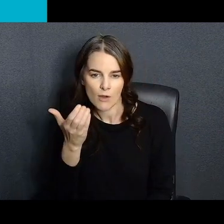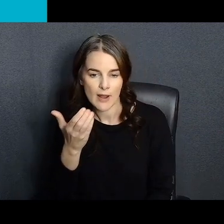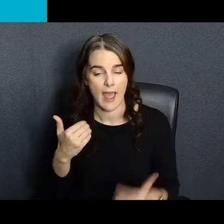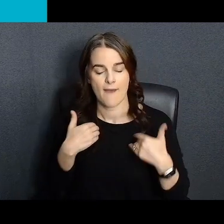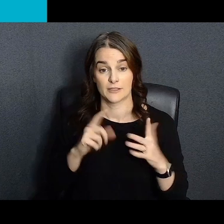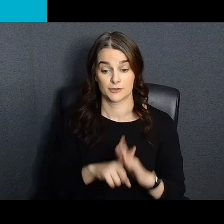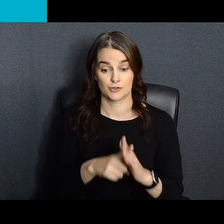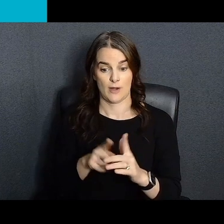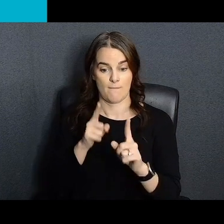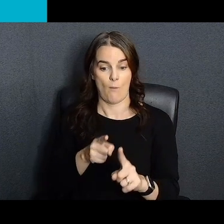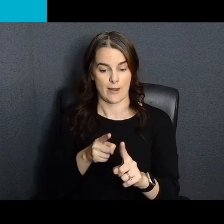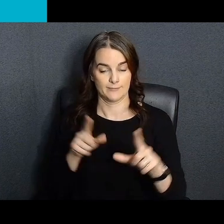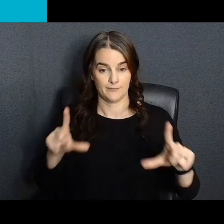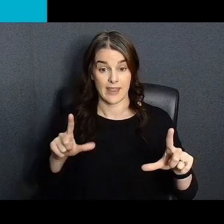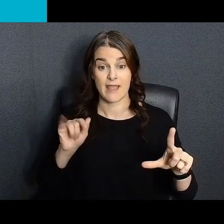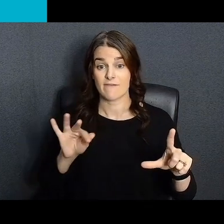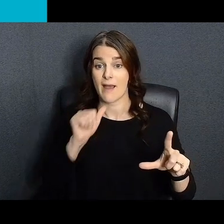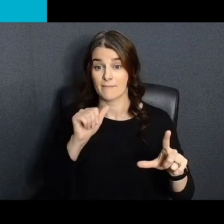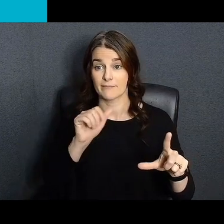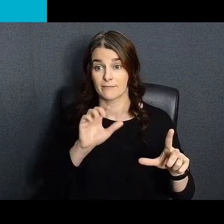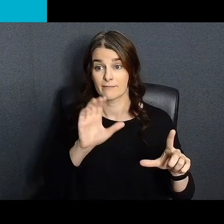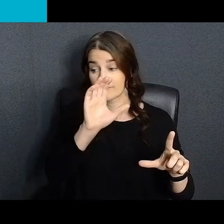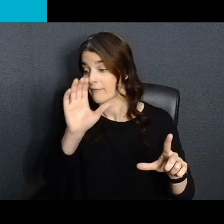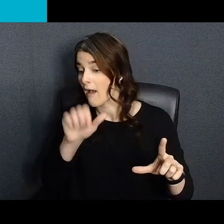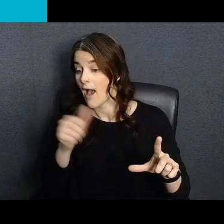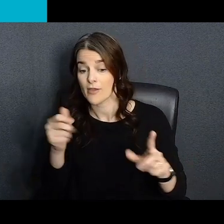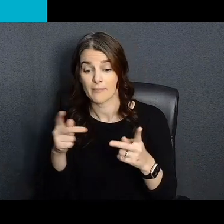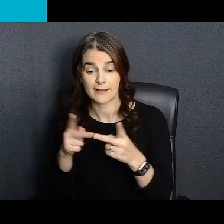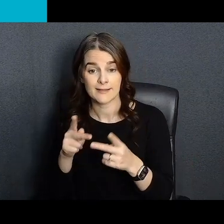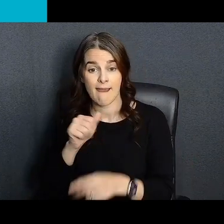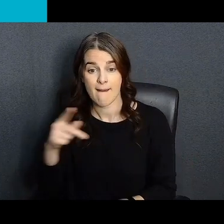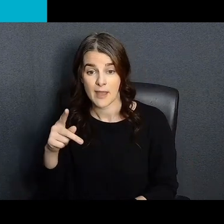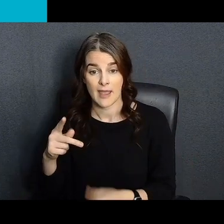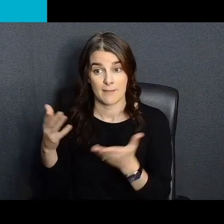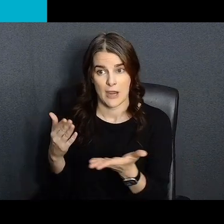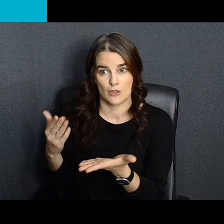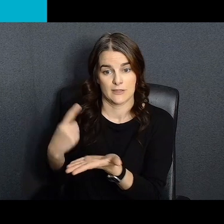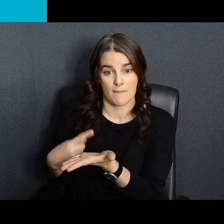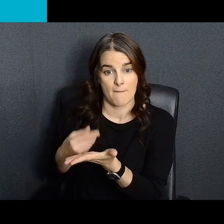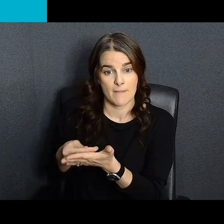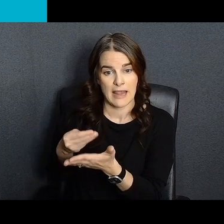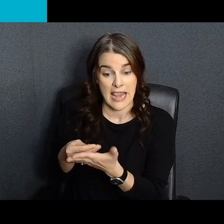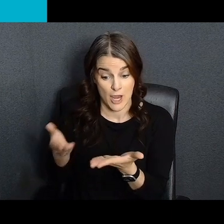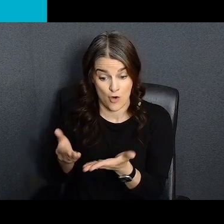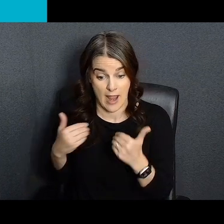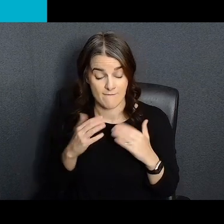So if I'm somewhere else in the app-- let's say I'm on this page to talk about money. In here, there's a house button.